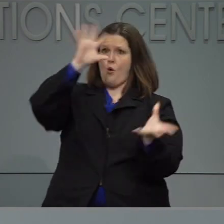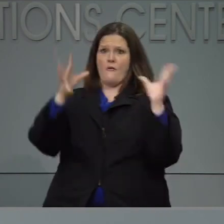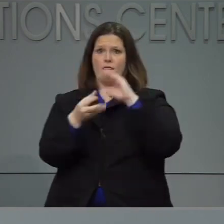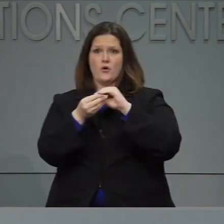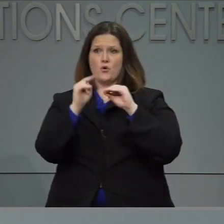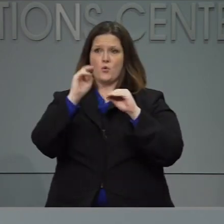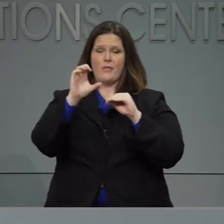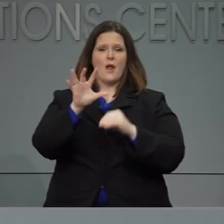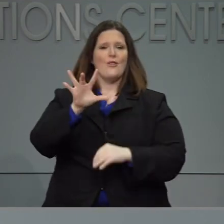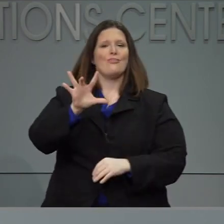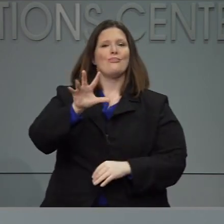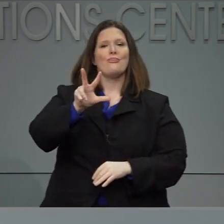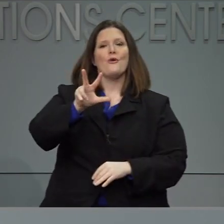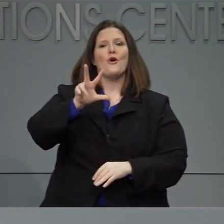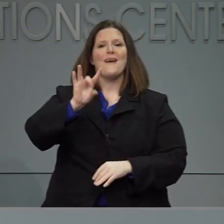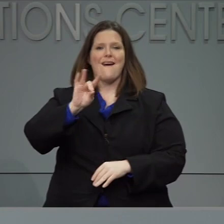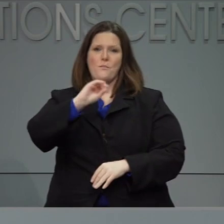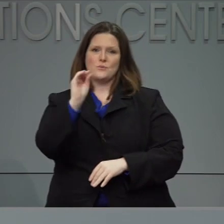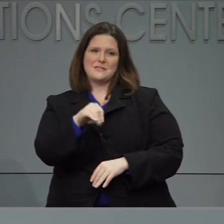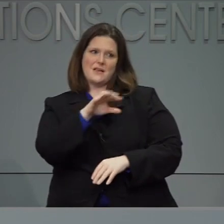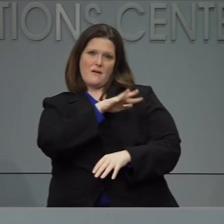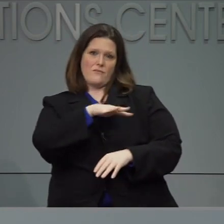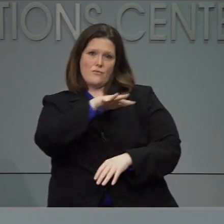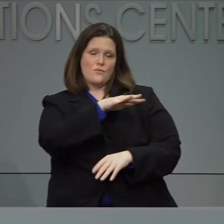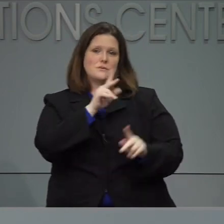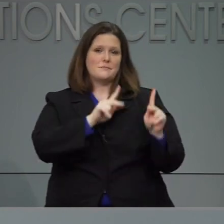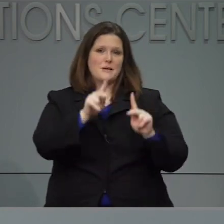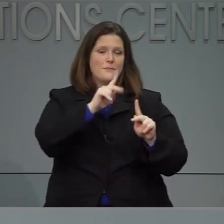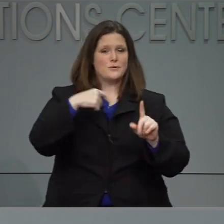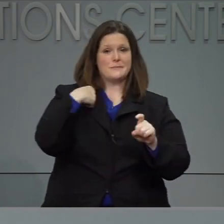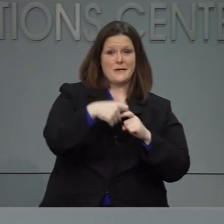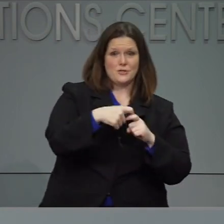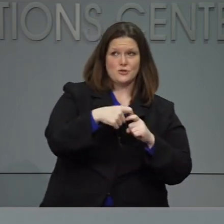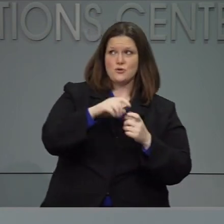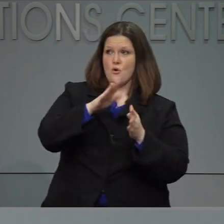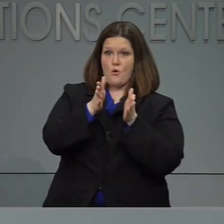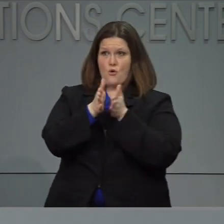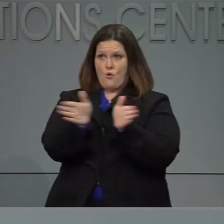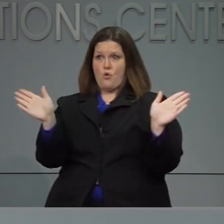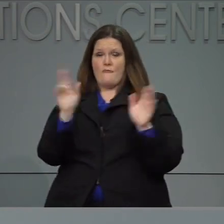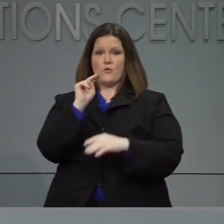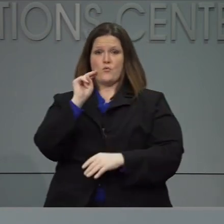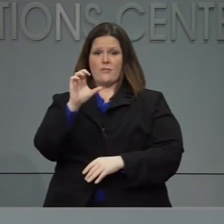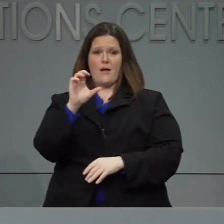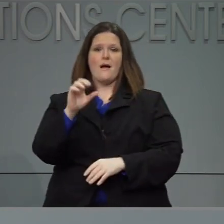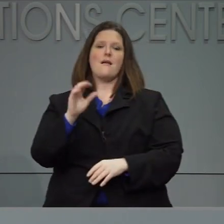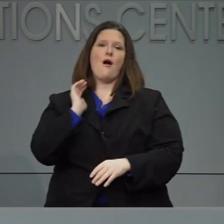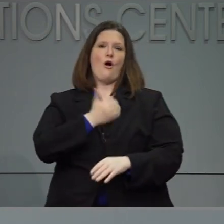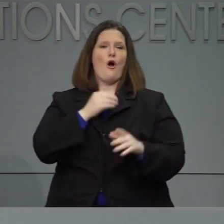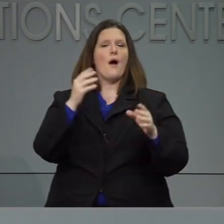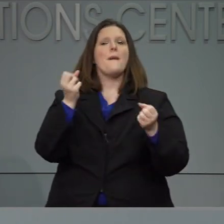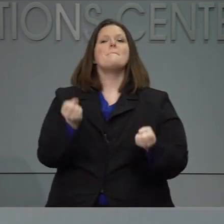BUT THEY ONLY MAKE UP 9% OF THE TOTAL STATES POPULATION. MANY IN OUR LATIN X HISPANIC COMMUNITY WORK IN ESSENTIAL